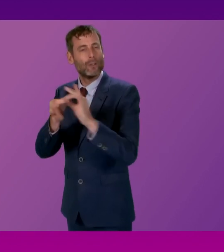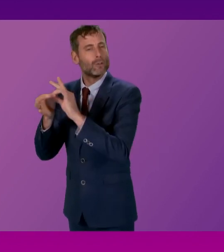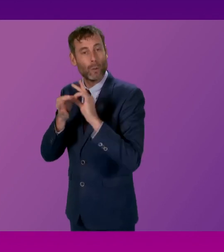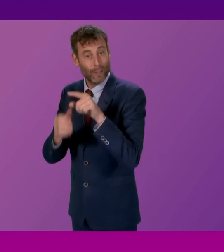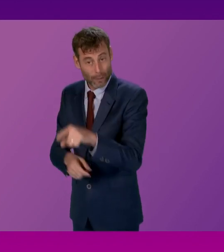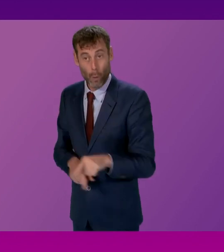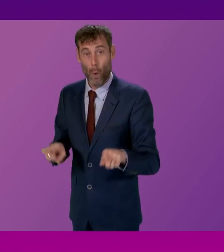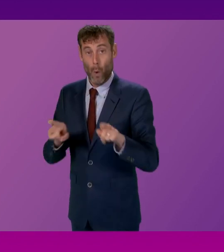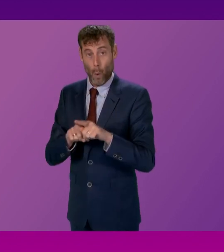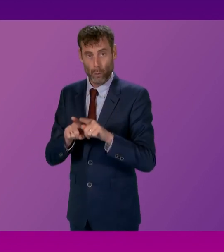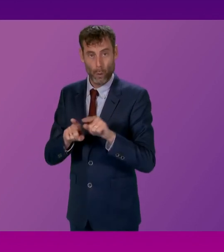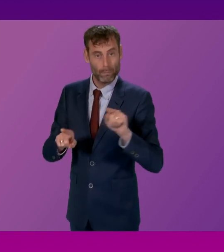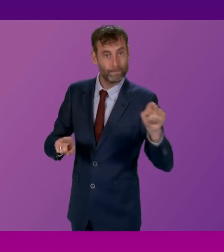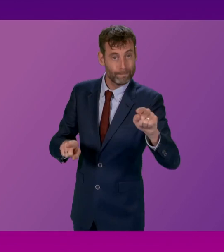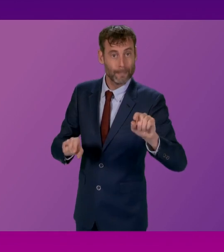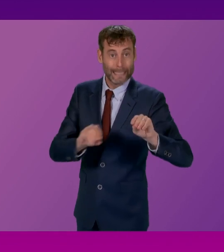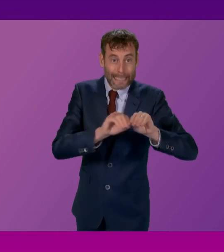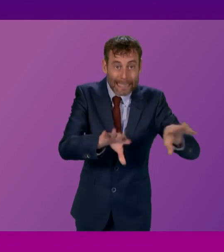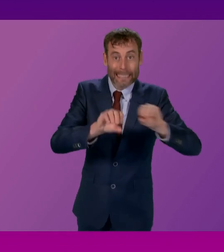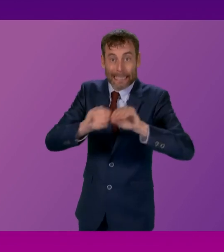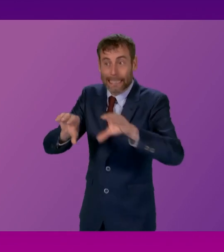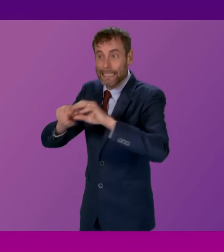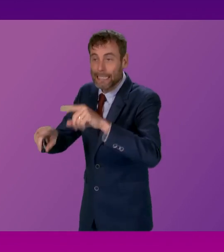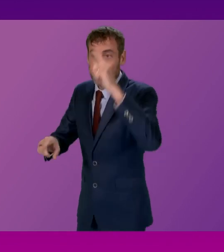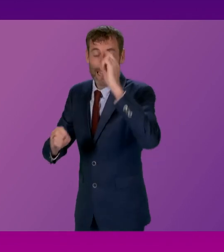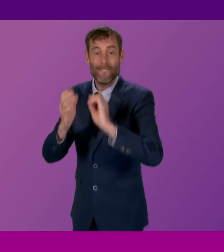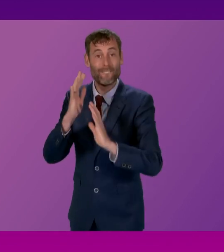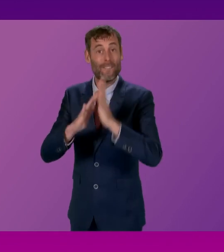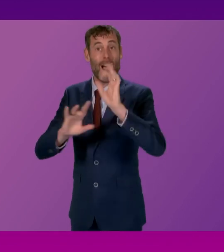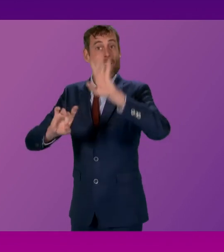awareness of firework safety and the law at the point of sale.